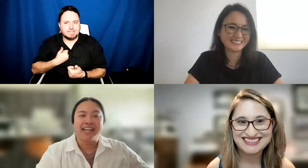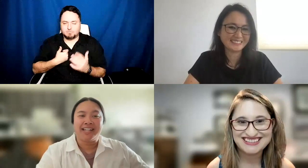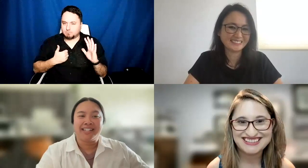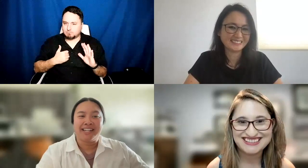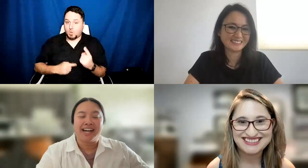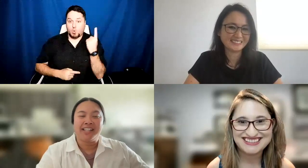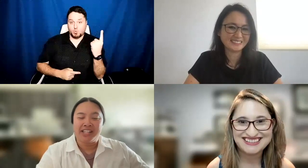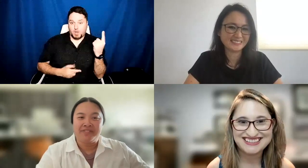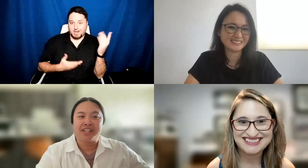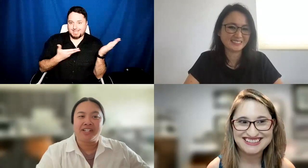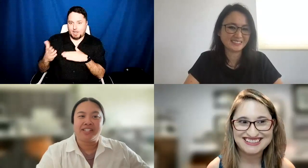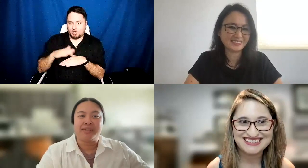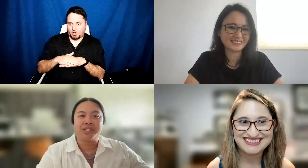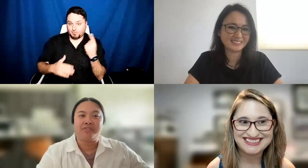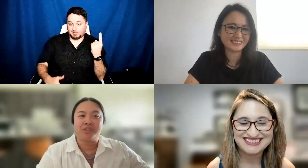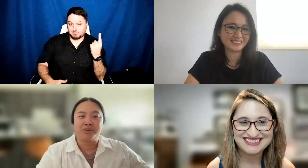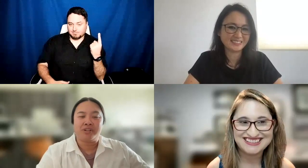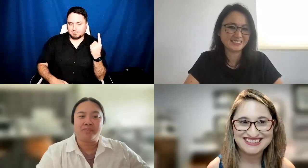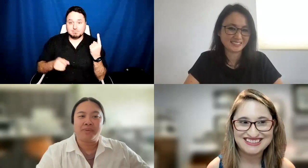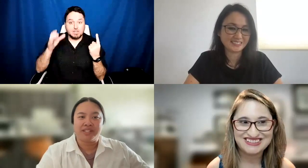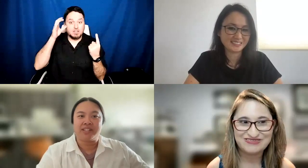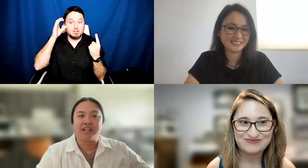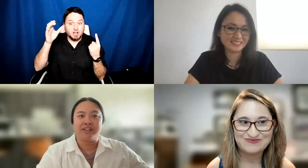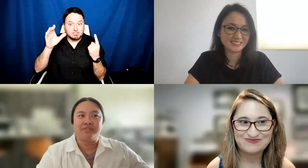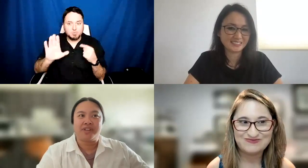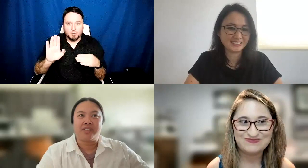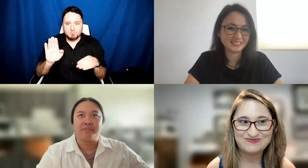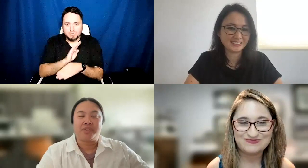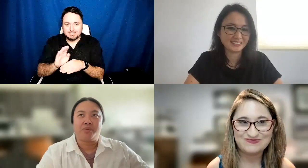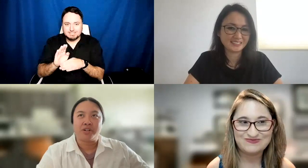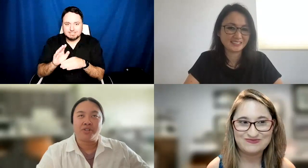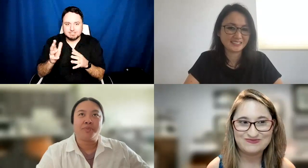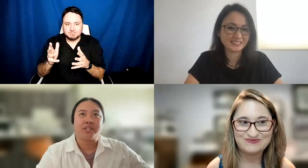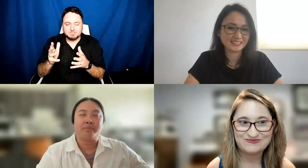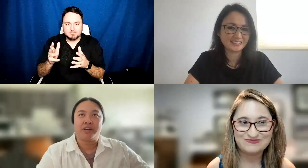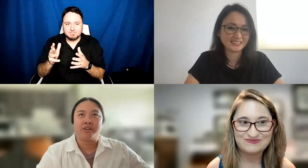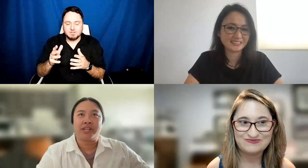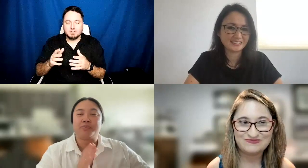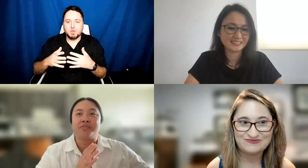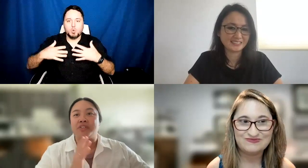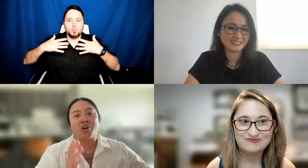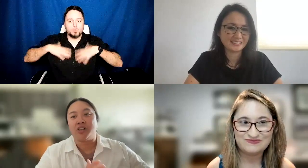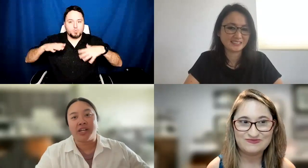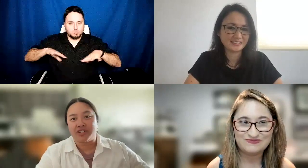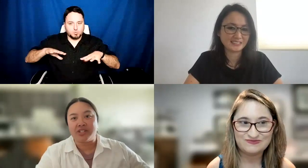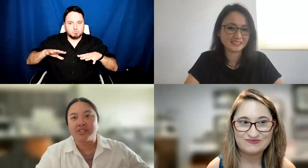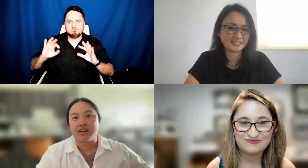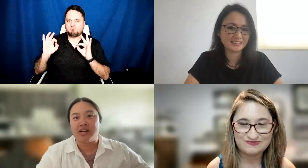And I love the concept of your business of wardrobes and apparel that is perfect for all locations,